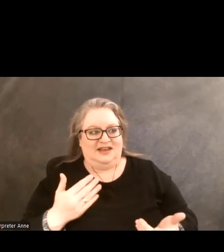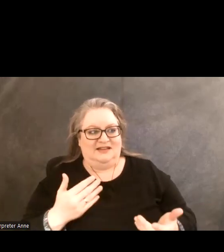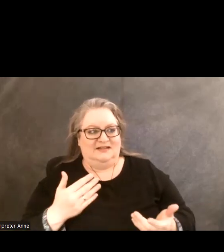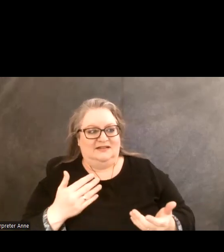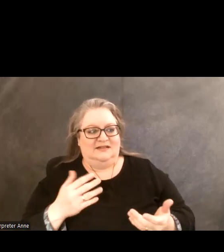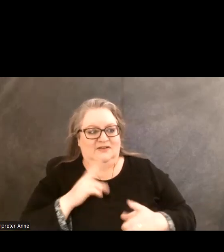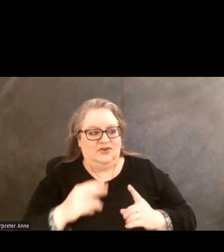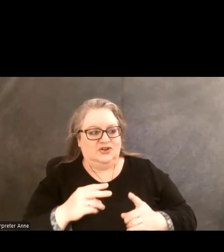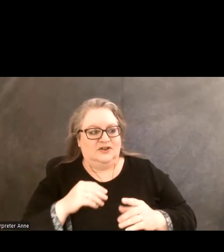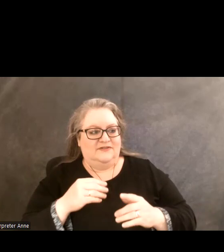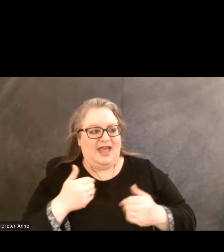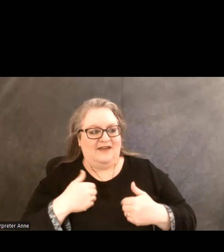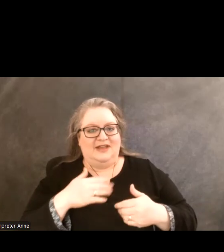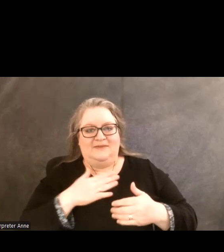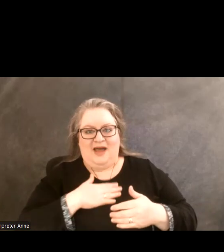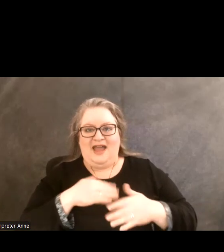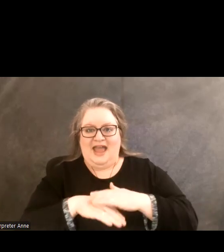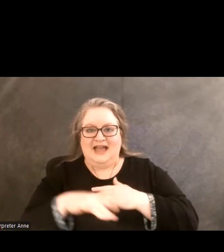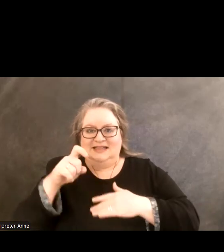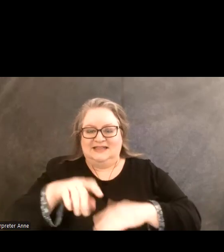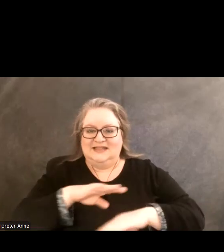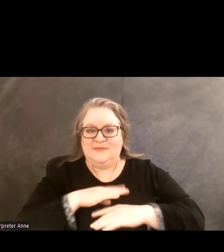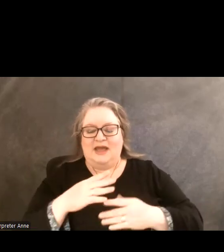my access needs met. Anyway, that was the first thing